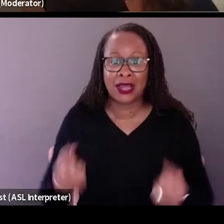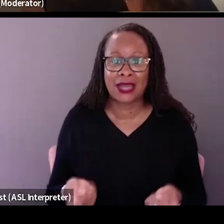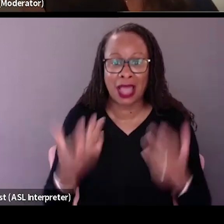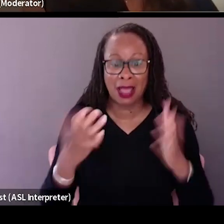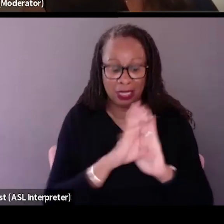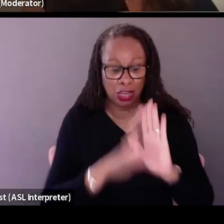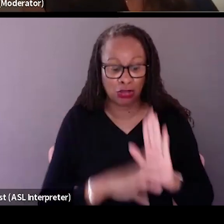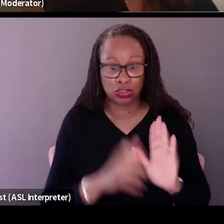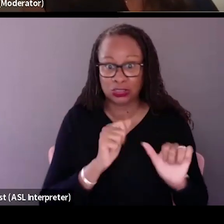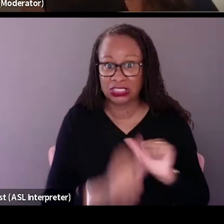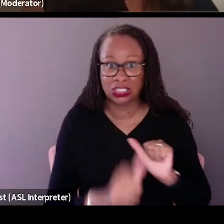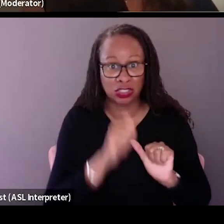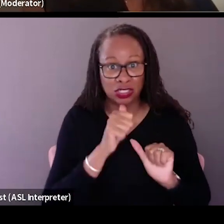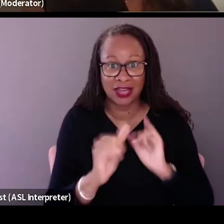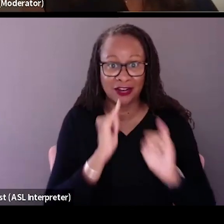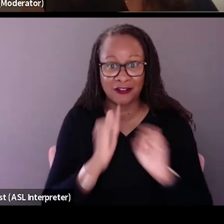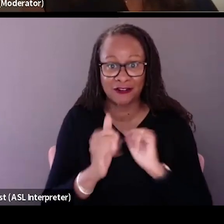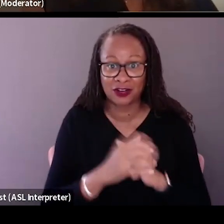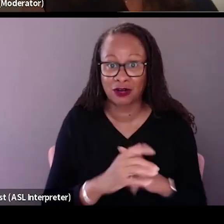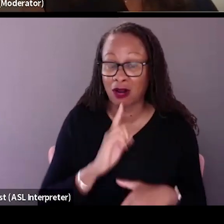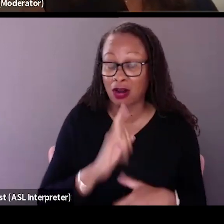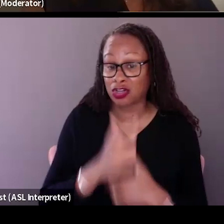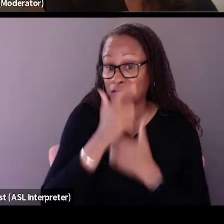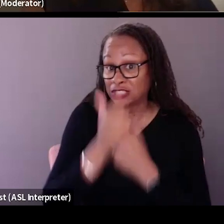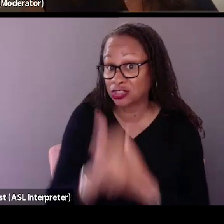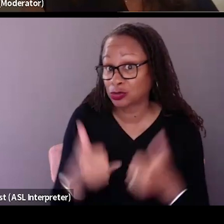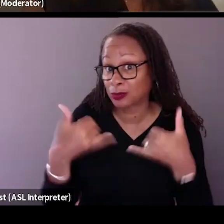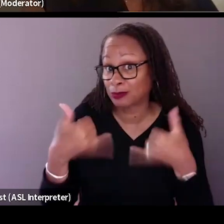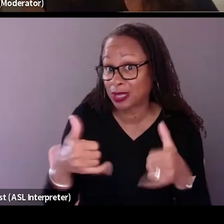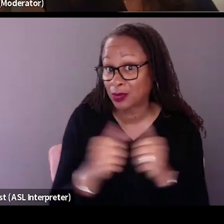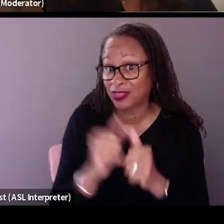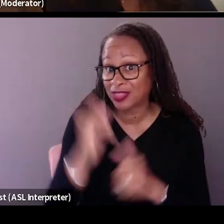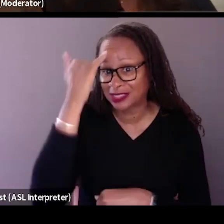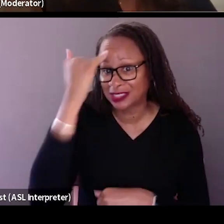are you interested in toying with the idea of returning to the subject matter?